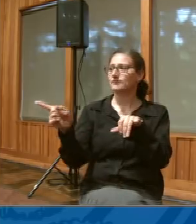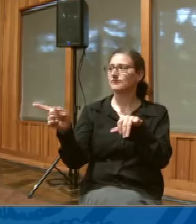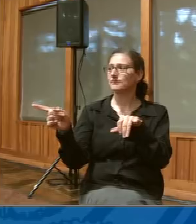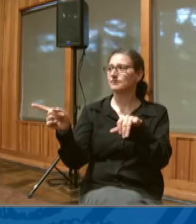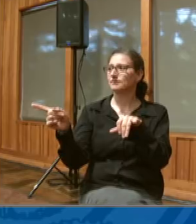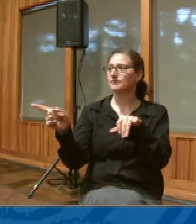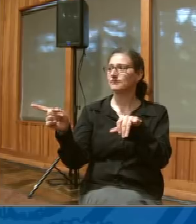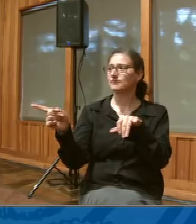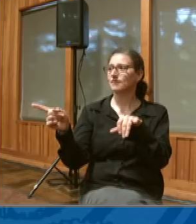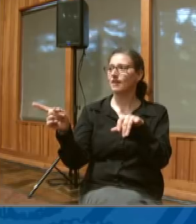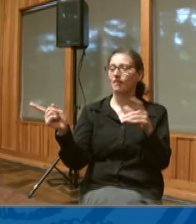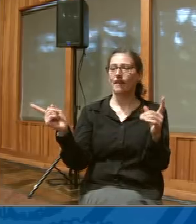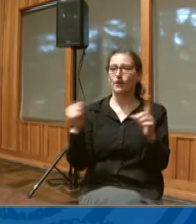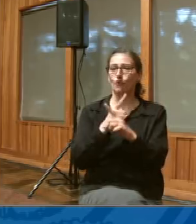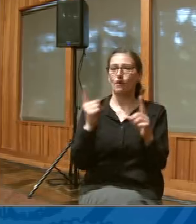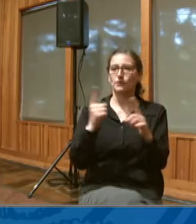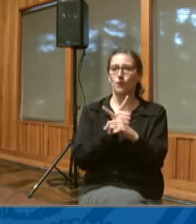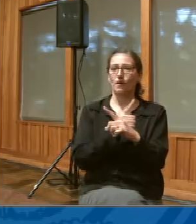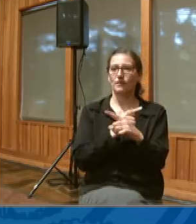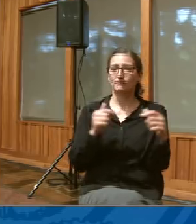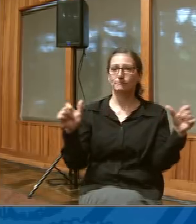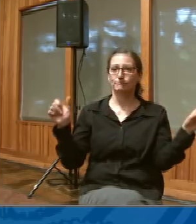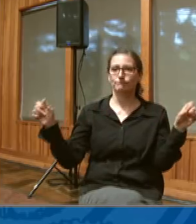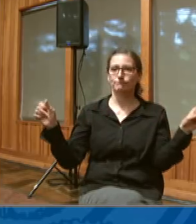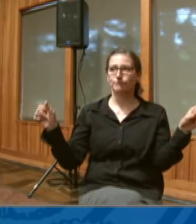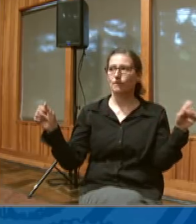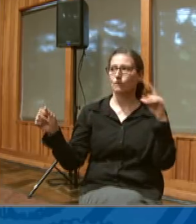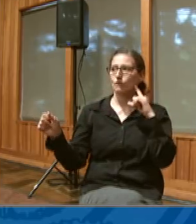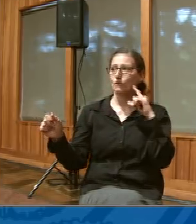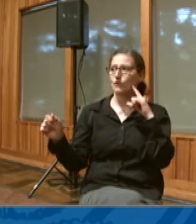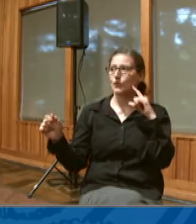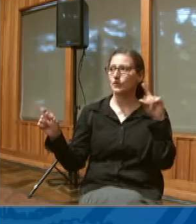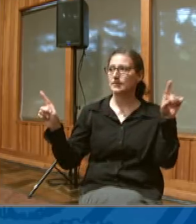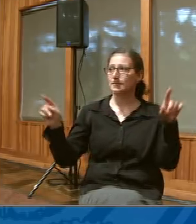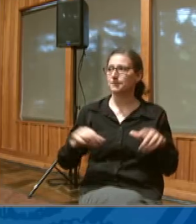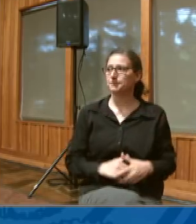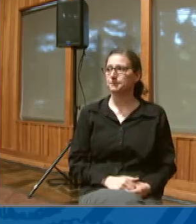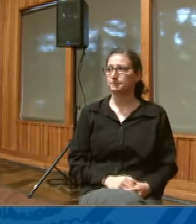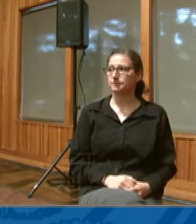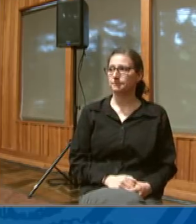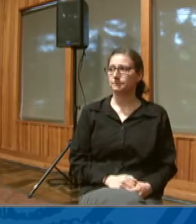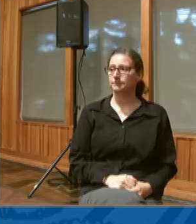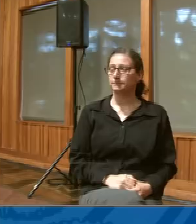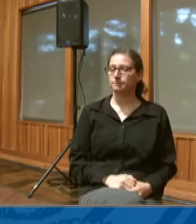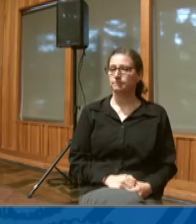GO AHEAD. I HEARD THAT. SOMEBODY SAYS LIKE